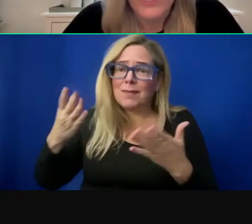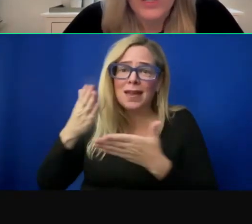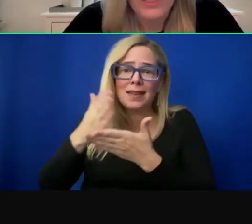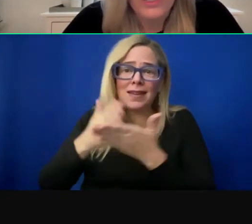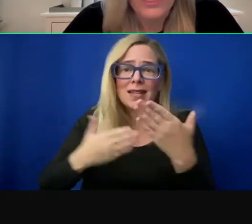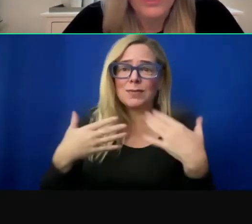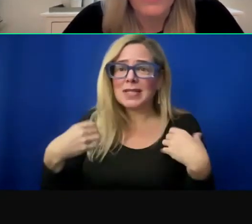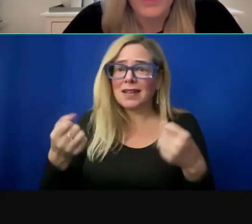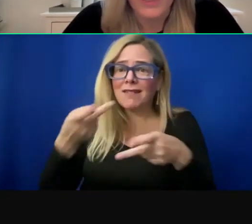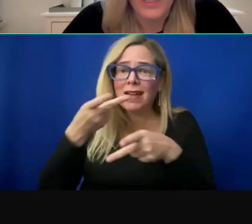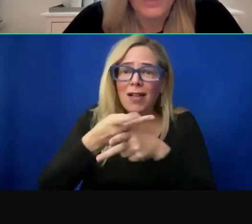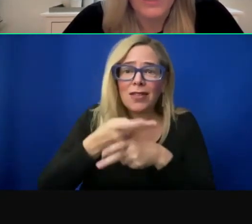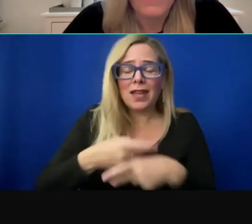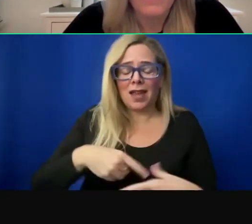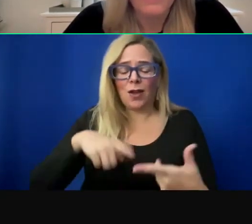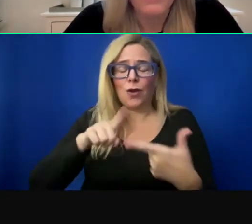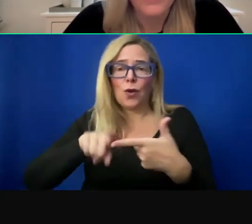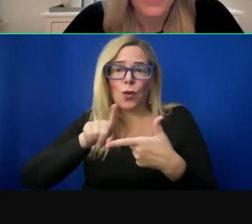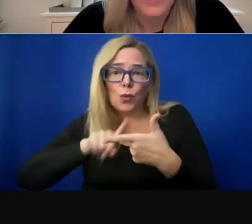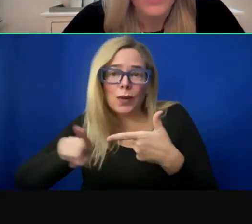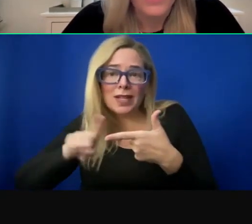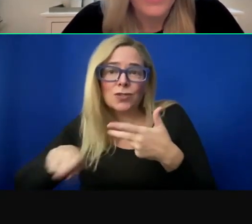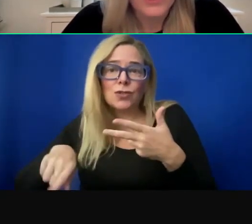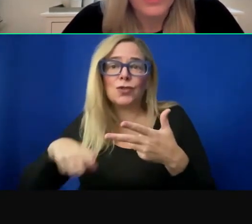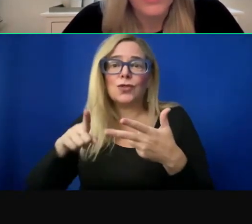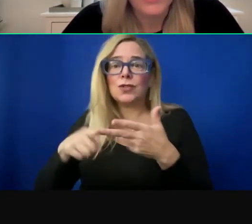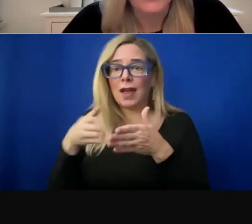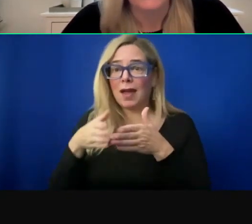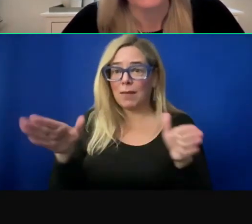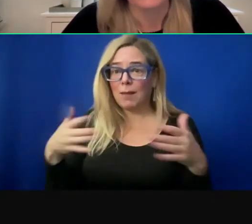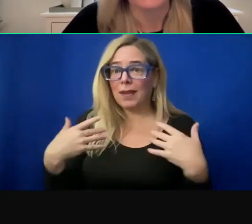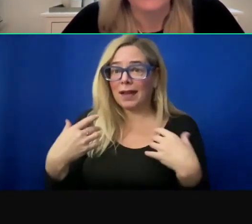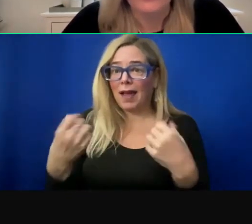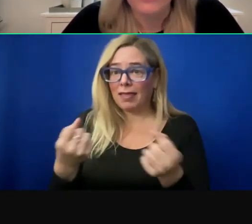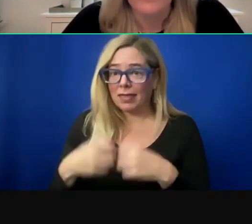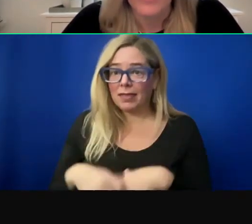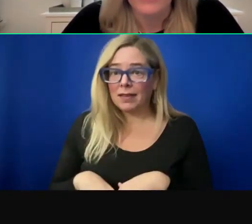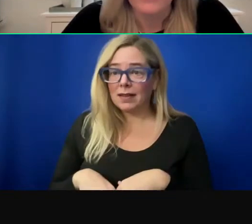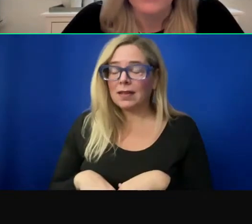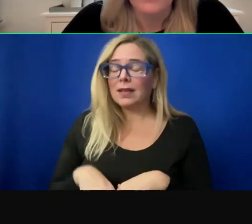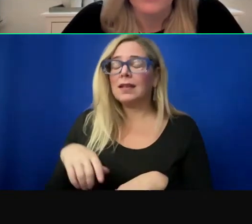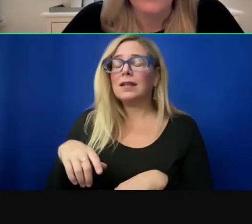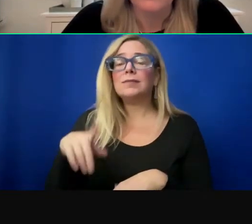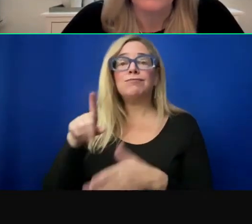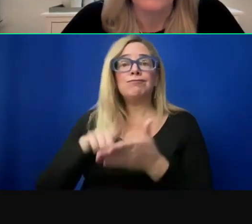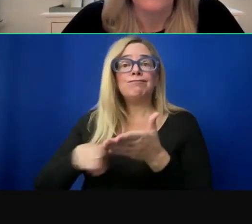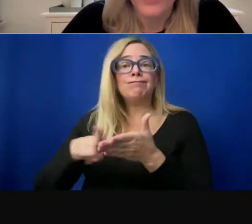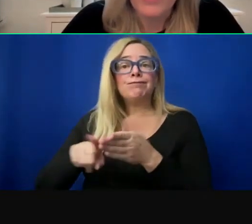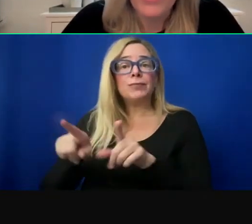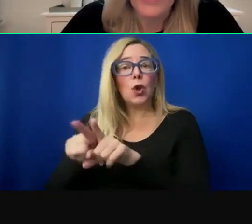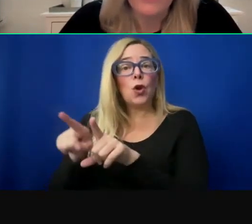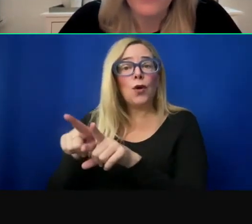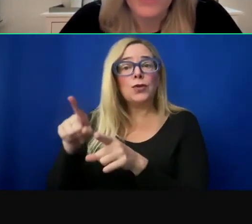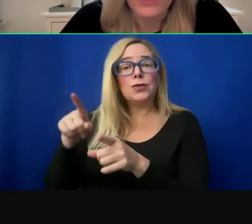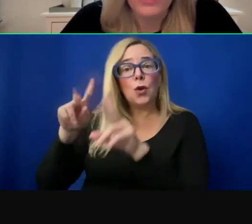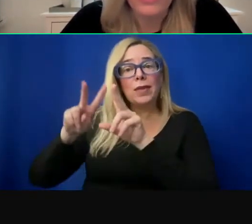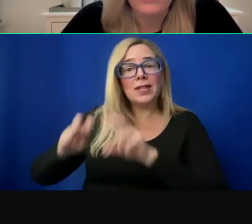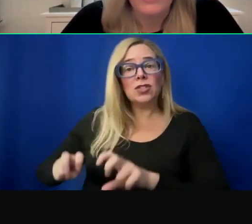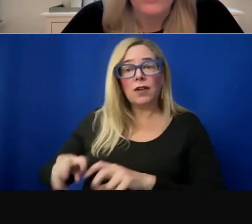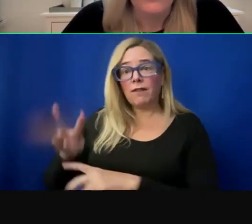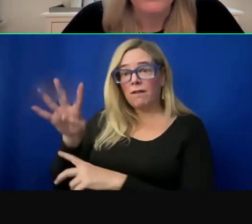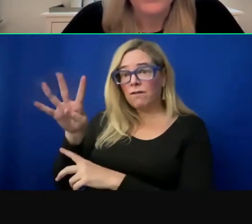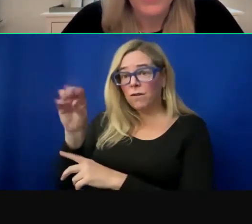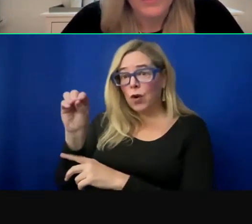research and public health. Additionally, in this survey 40% of physicians reported